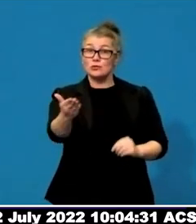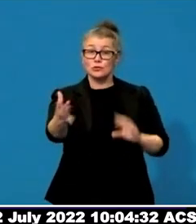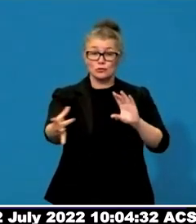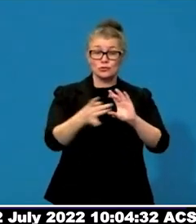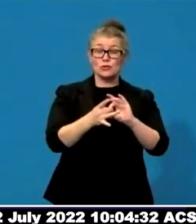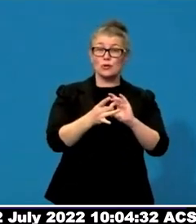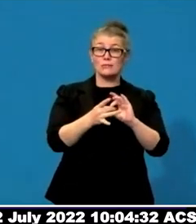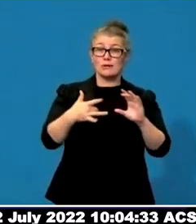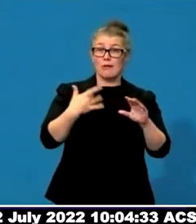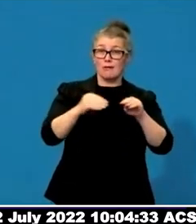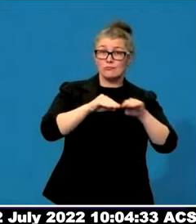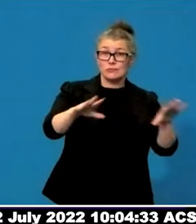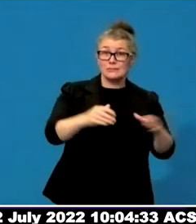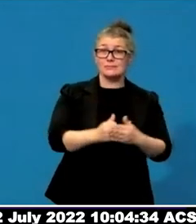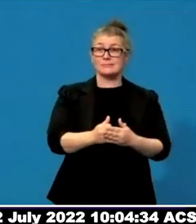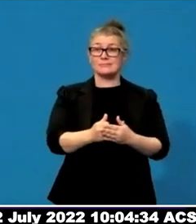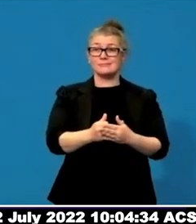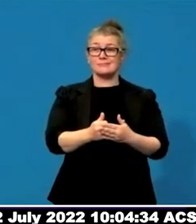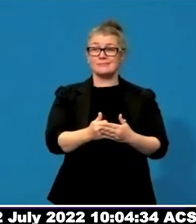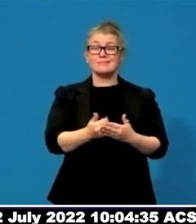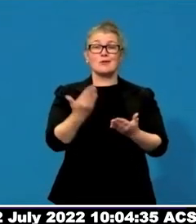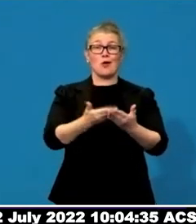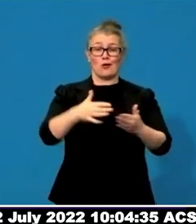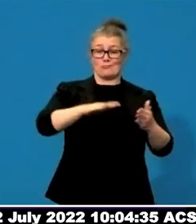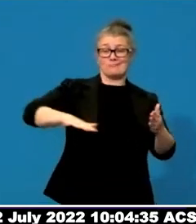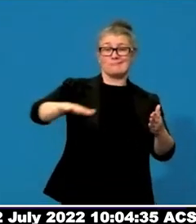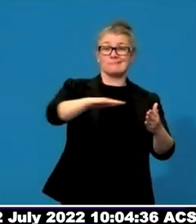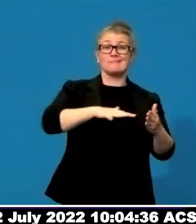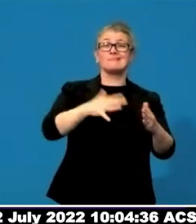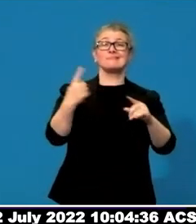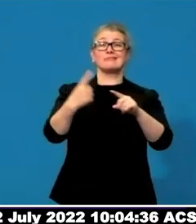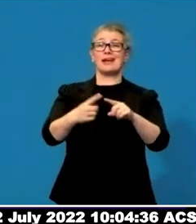and on the islands, including the Torres Strait, especially elders,